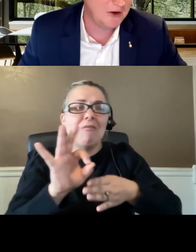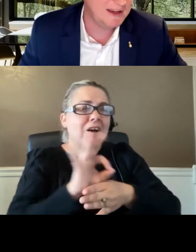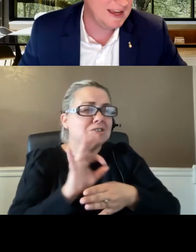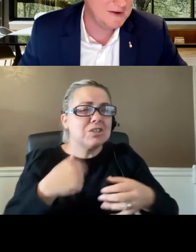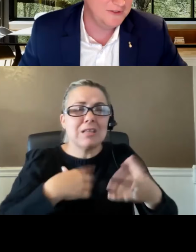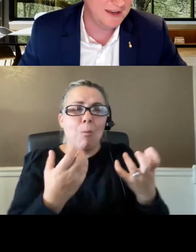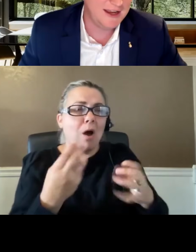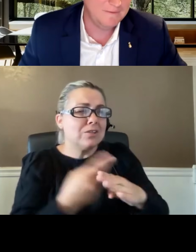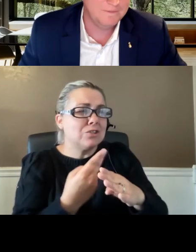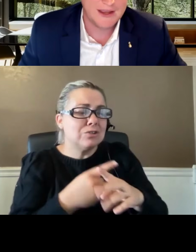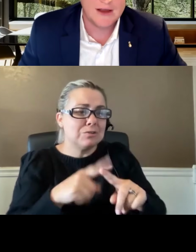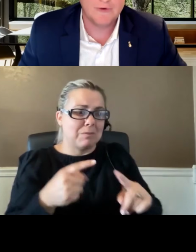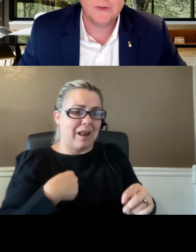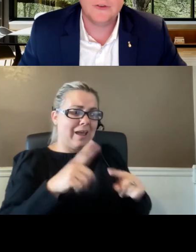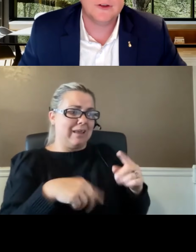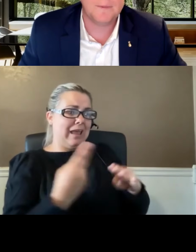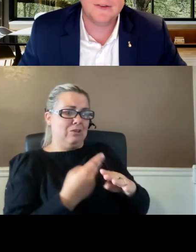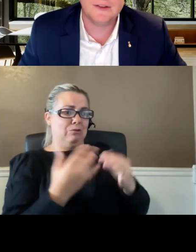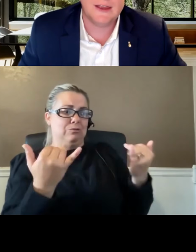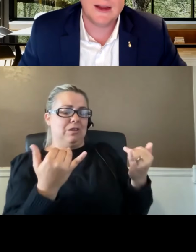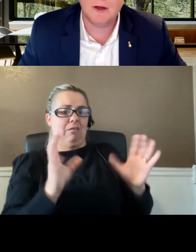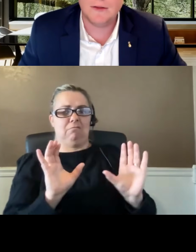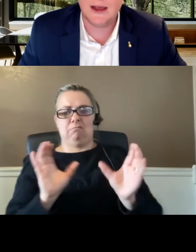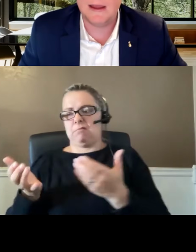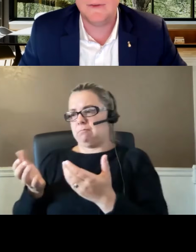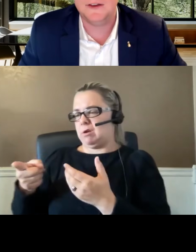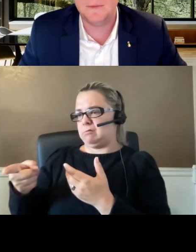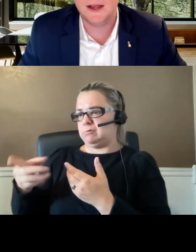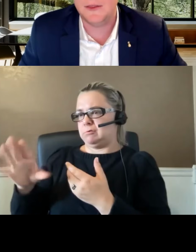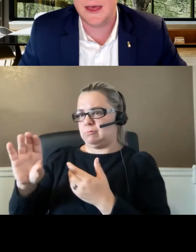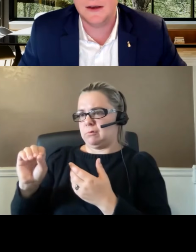I know I can't use today. Versus companies that say well, yeah, we have a timeline that